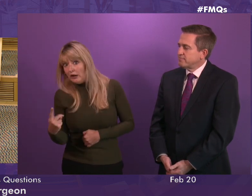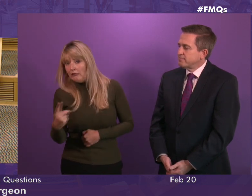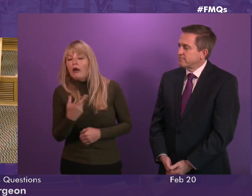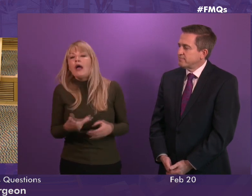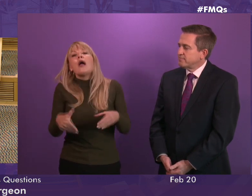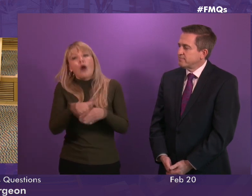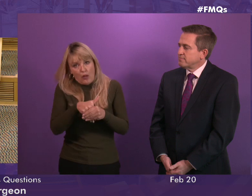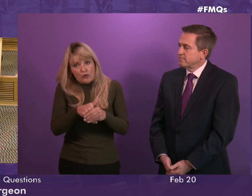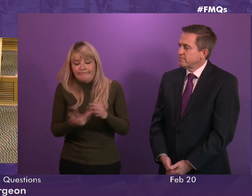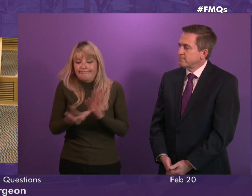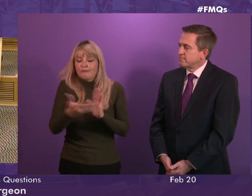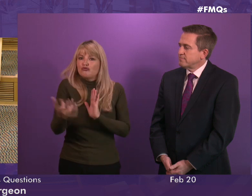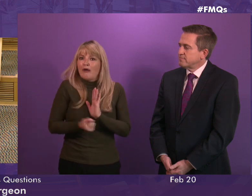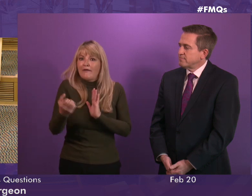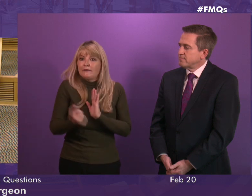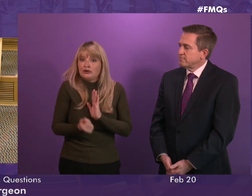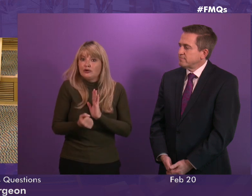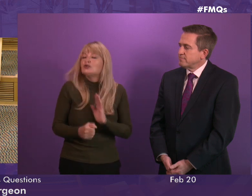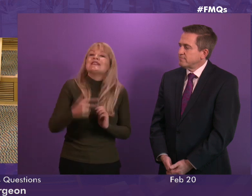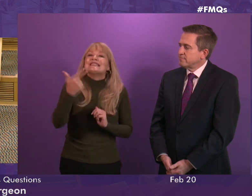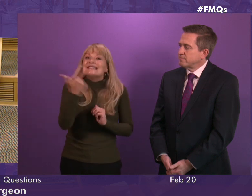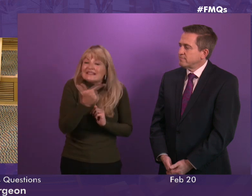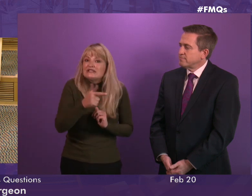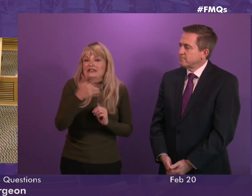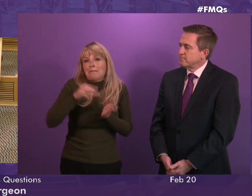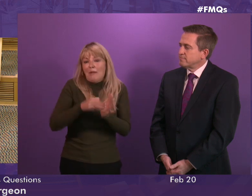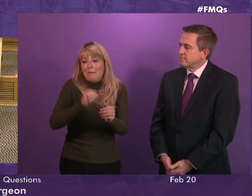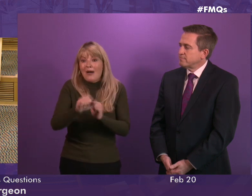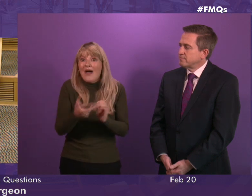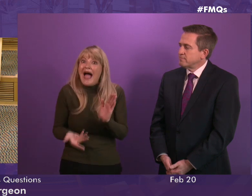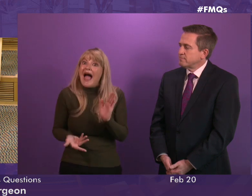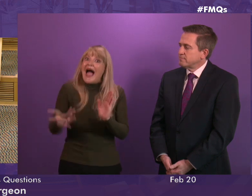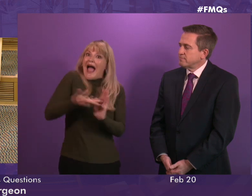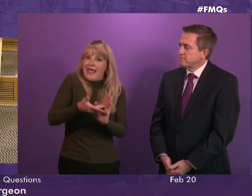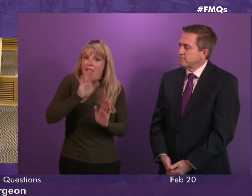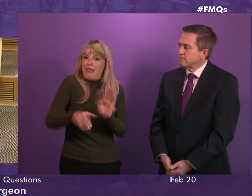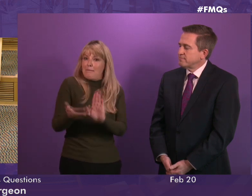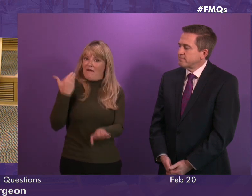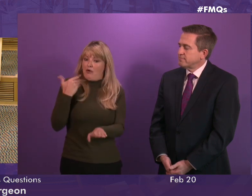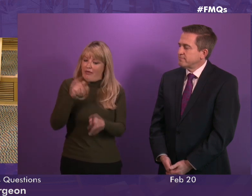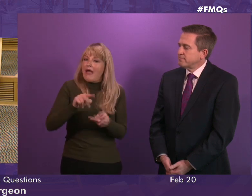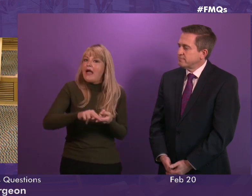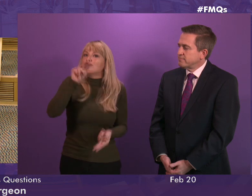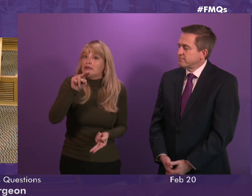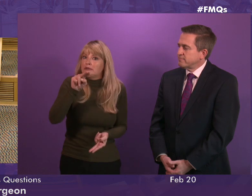of £37 million, which is £17 million higher than originally anticipated ... This is something that we welcome.”